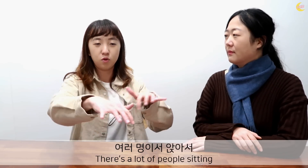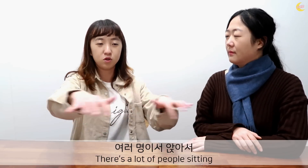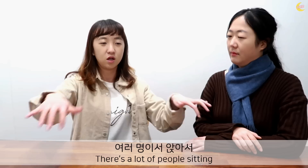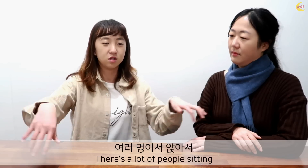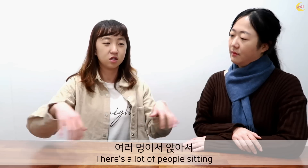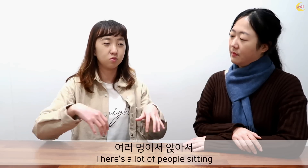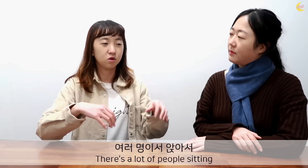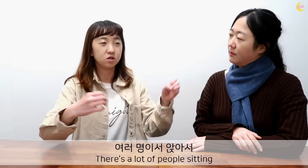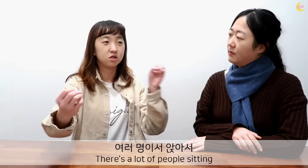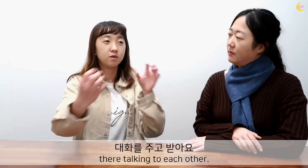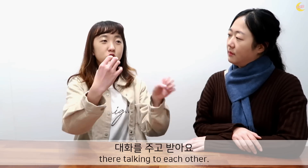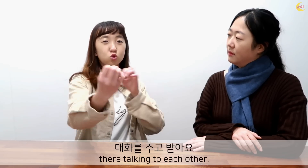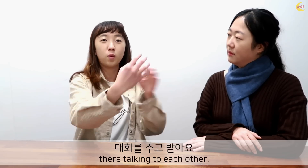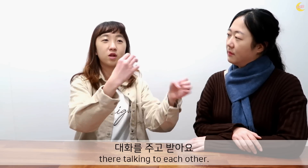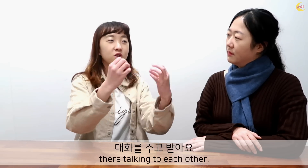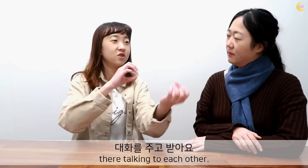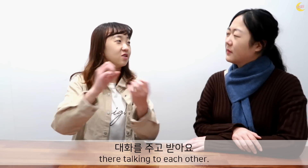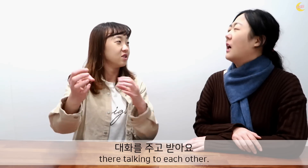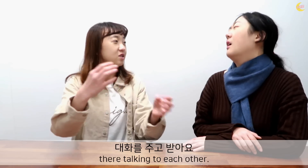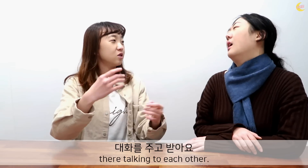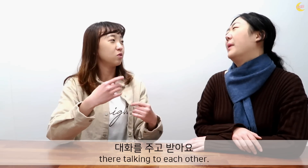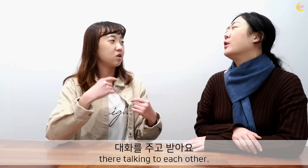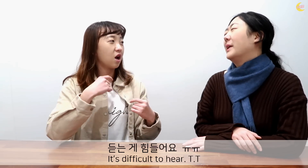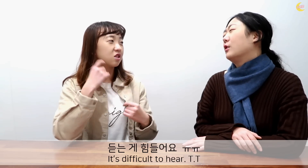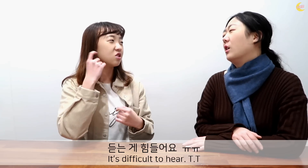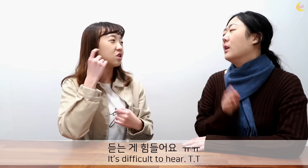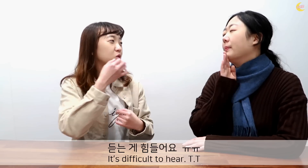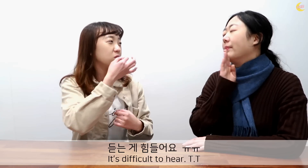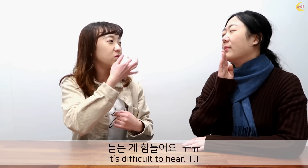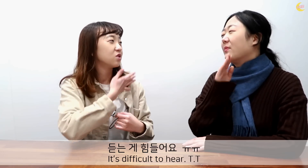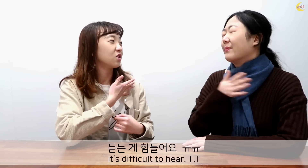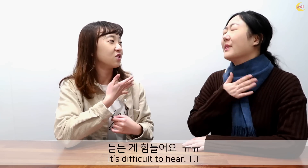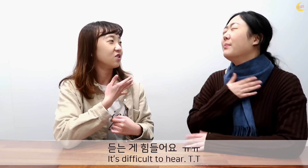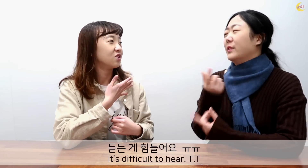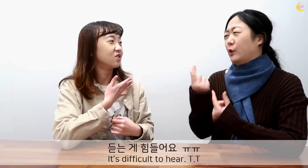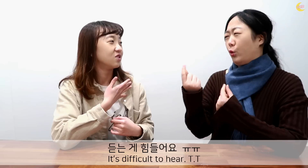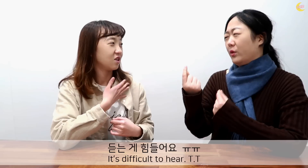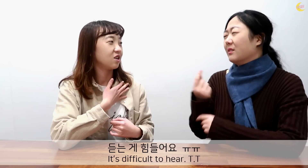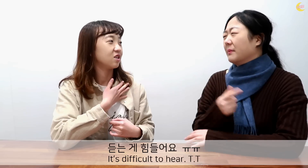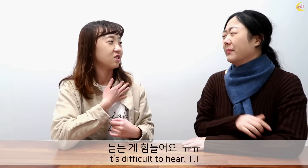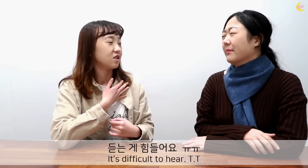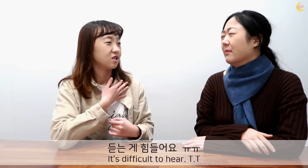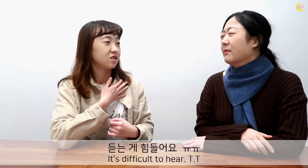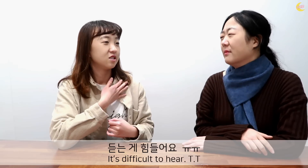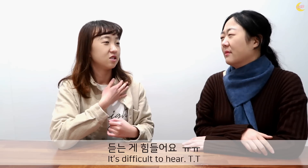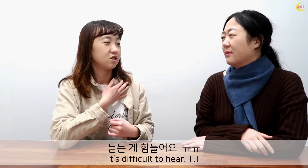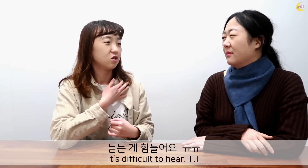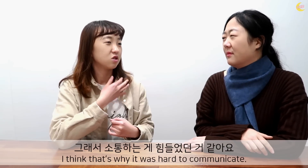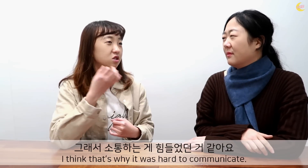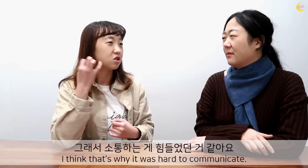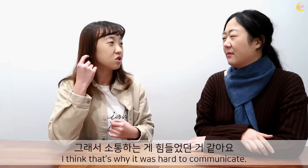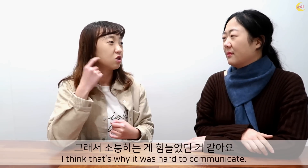There’s a lot of people sitting there talking to each other. It’s difficult to hear.